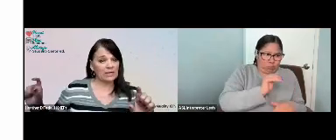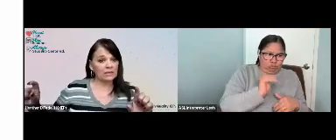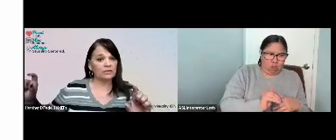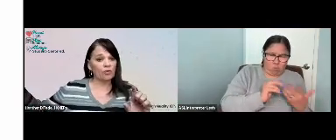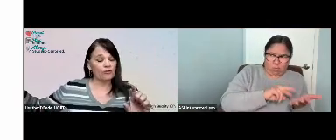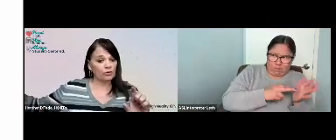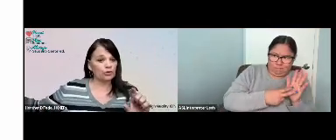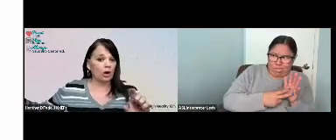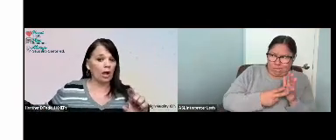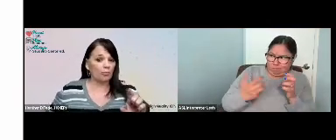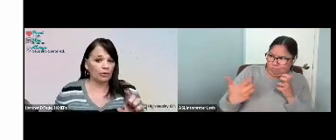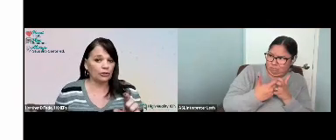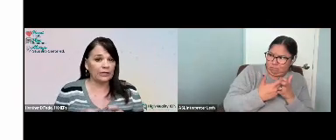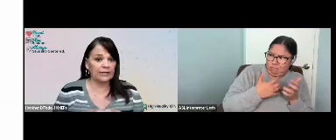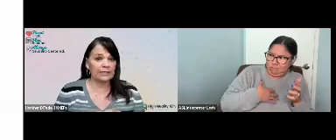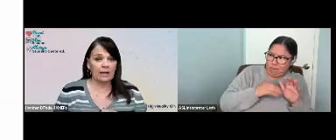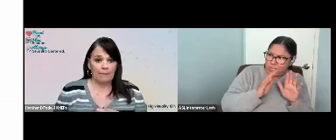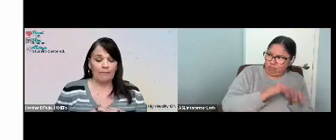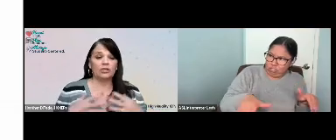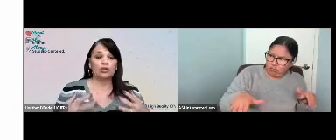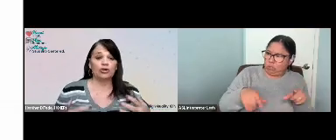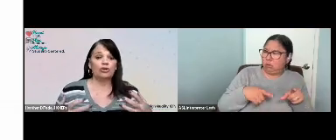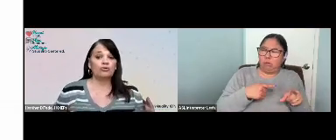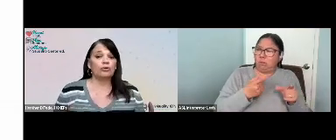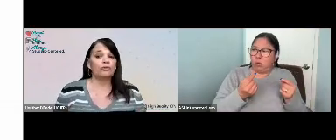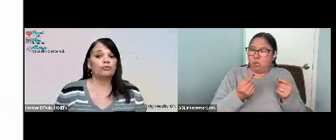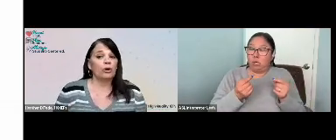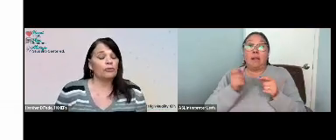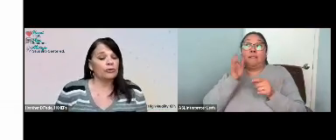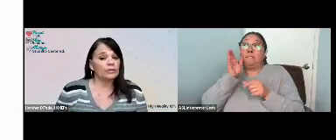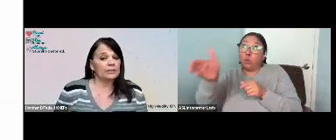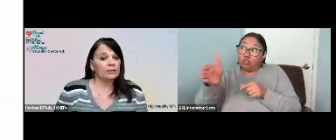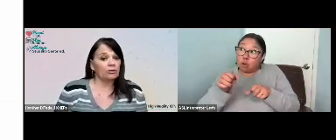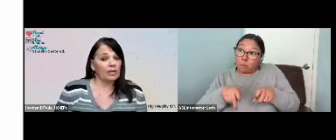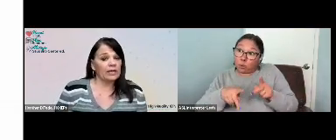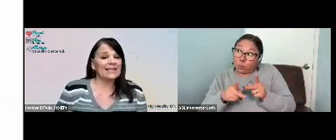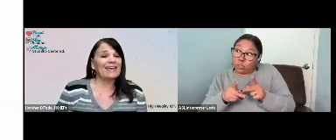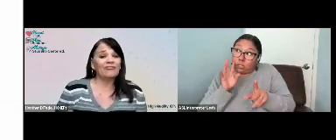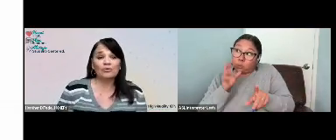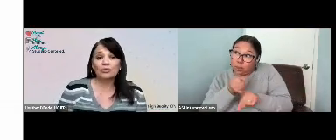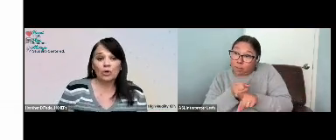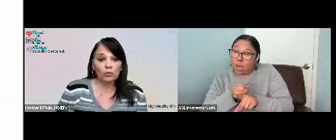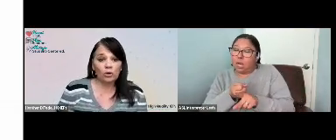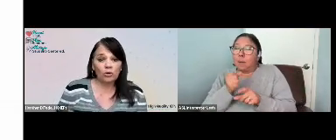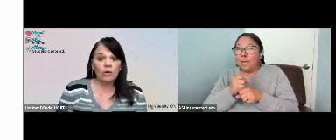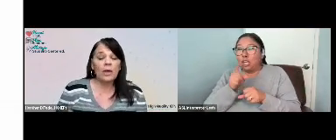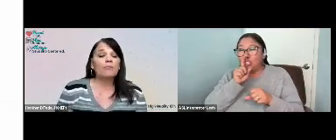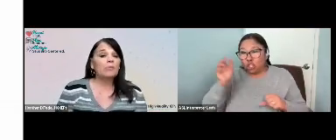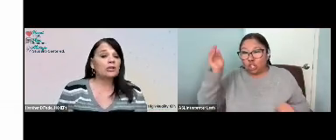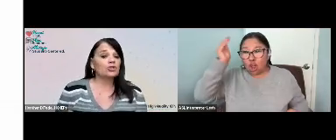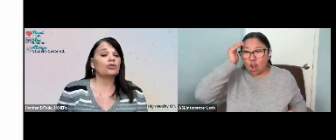what it means for future opportunities. Make sure you you know those things and if you don't know,